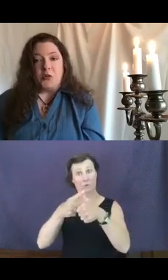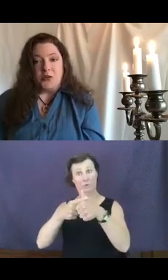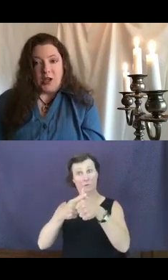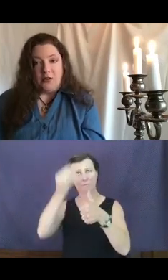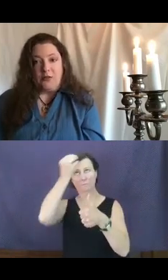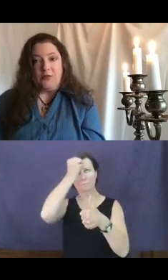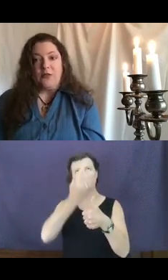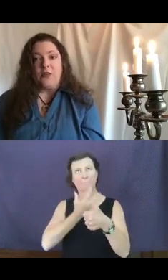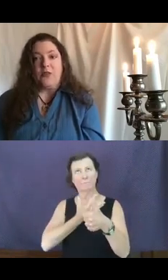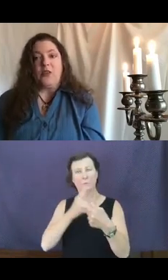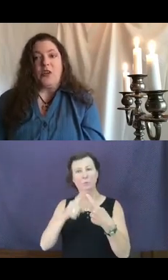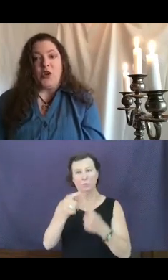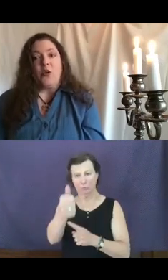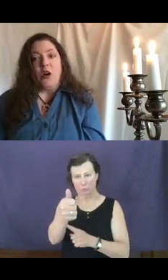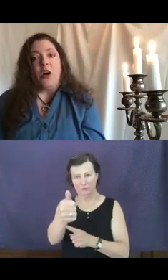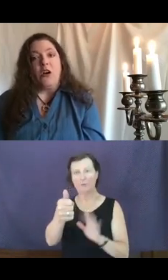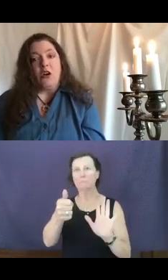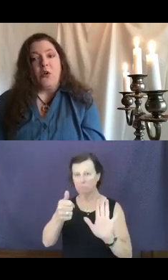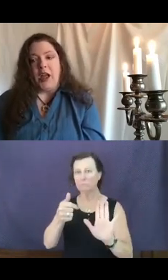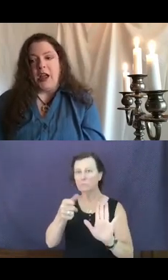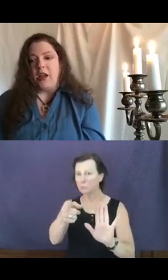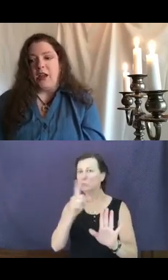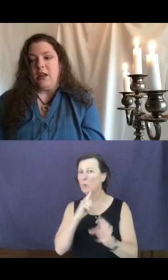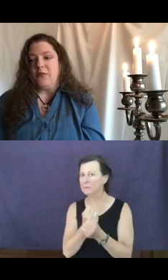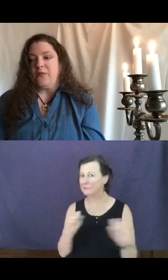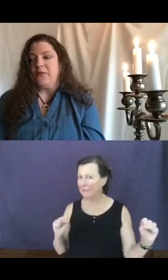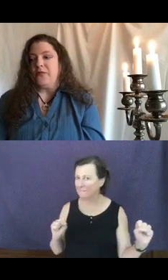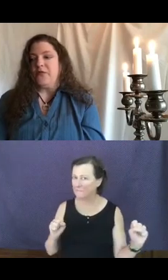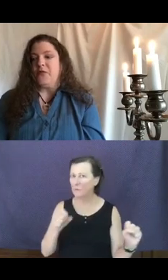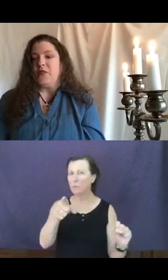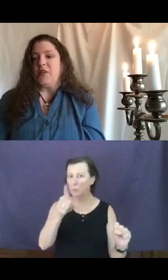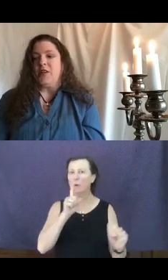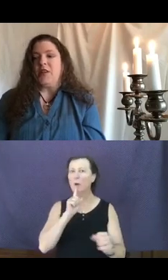safe, you are okay.